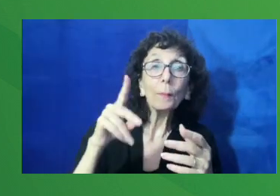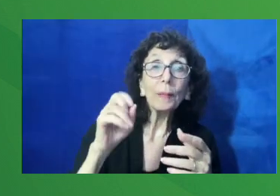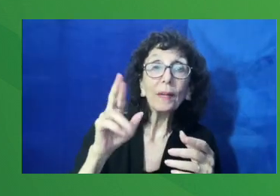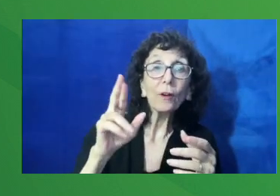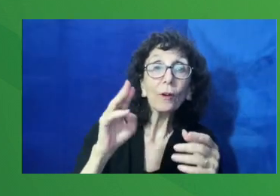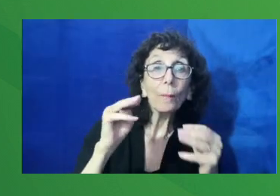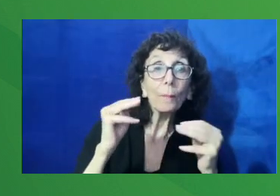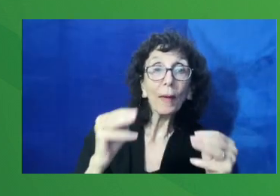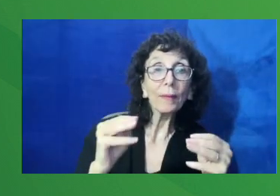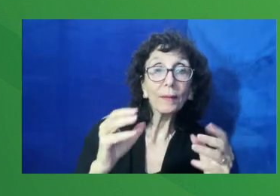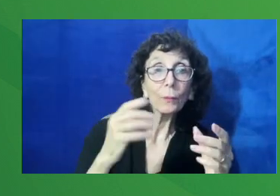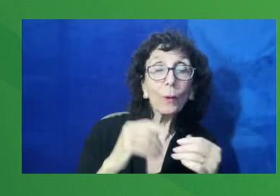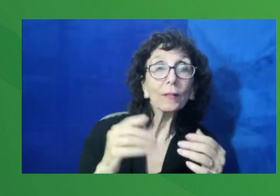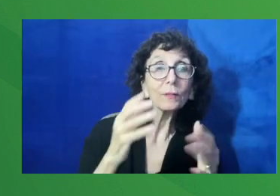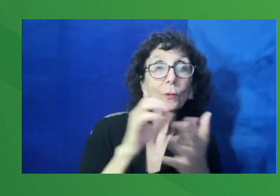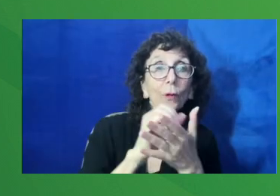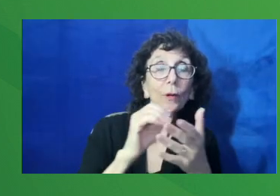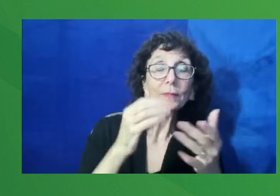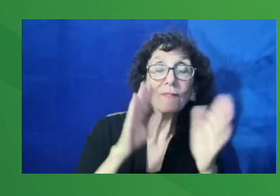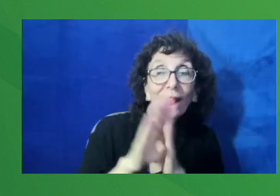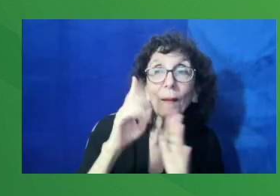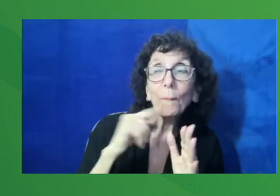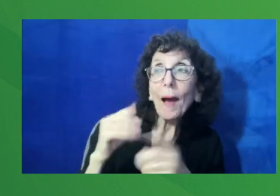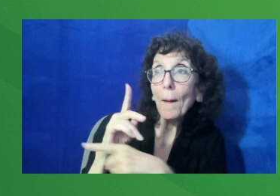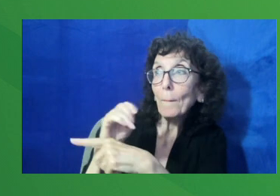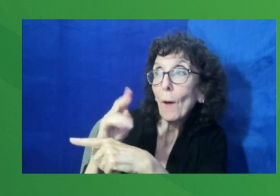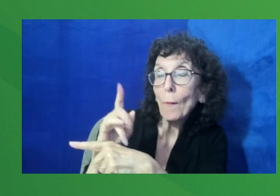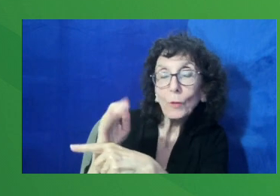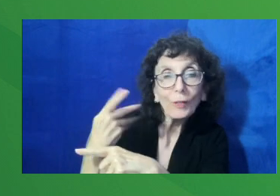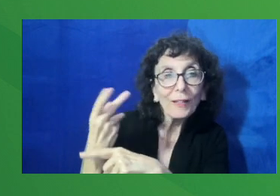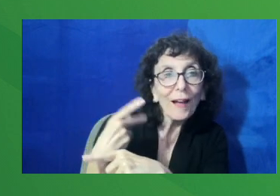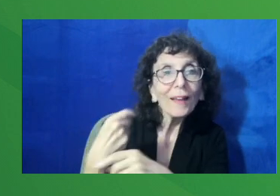And thinking about how we engage in active, empathic listening, active, empathic listening